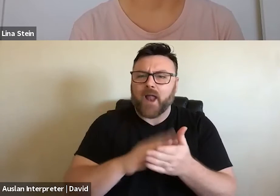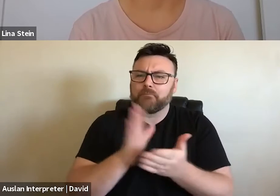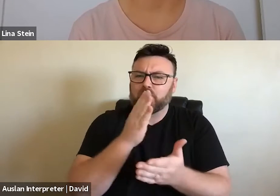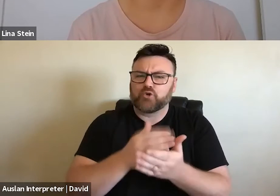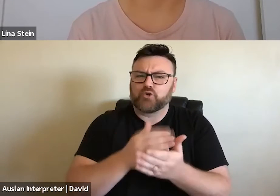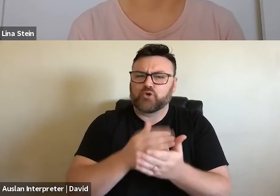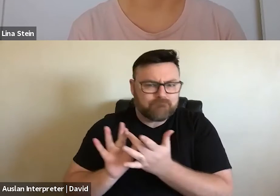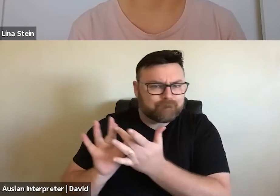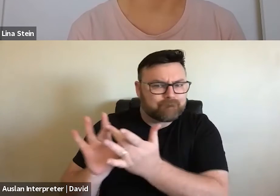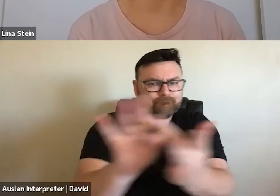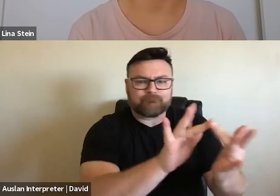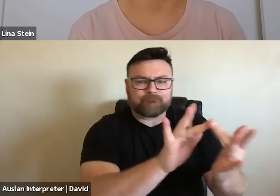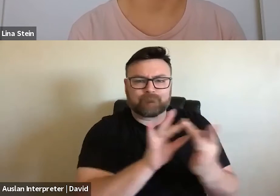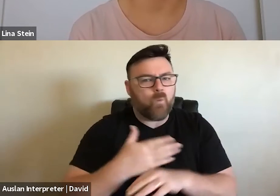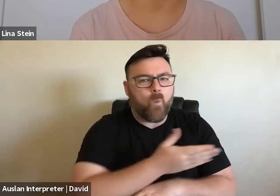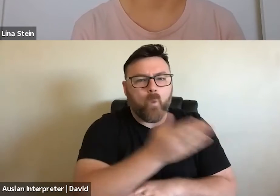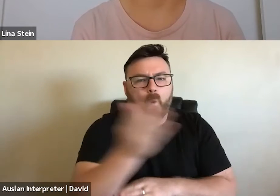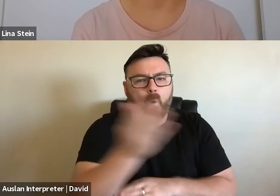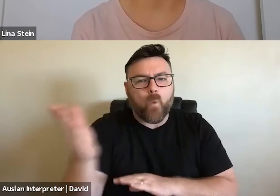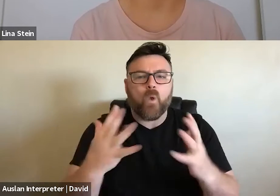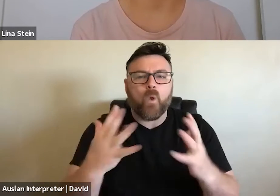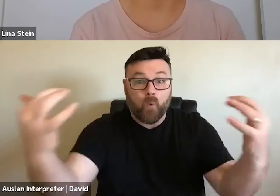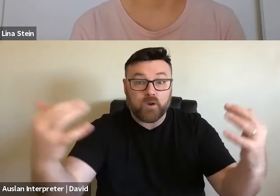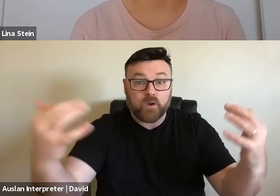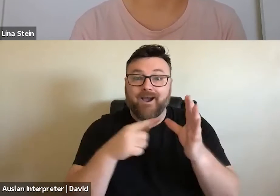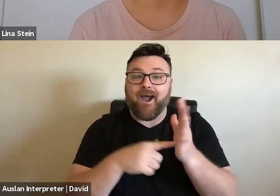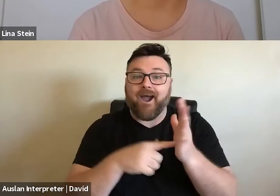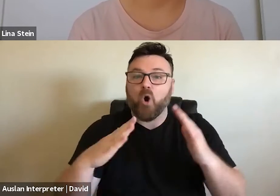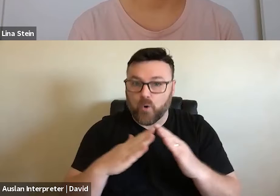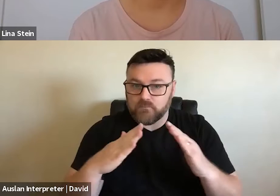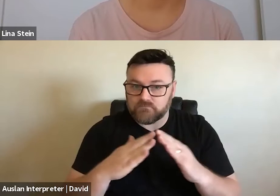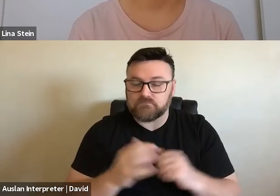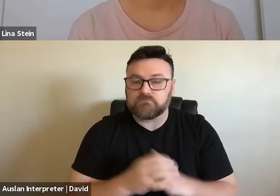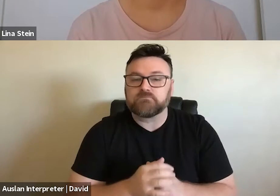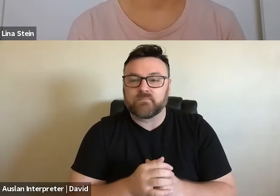engage audiences at home, including the latest data on audience readiness to attend, general